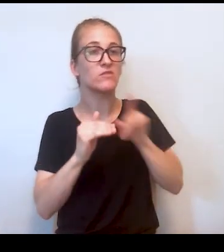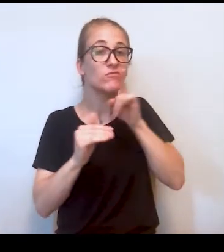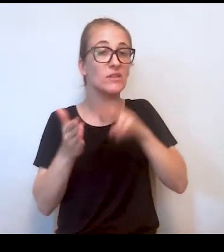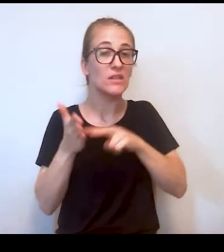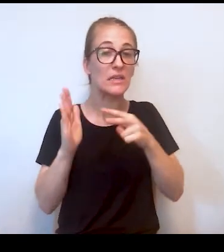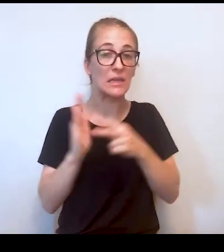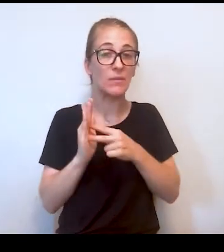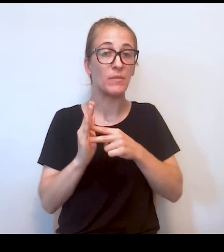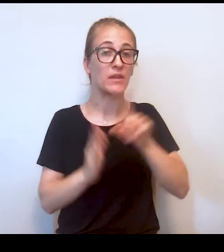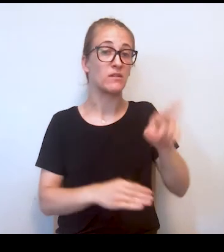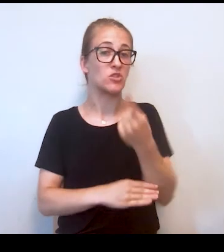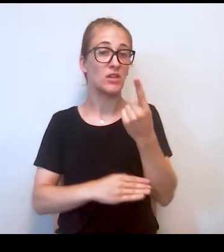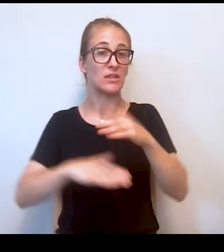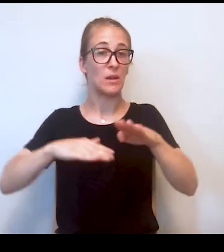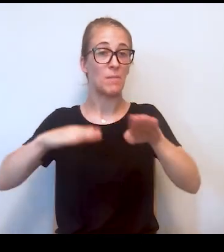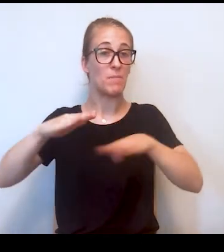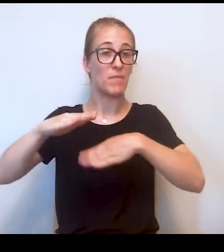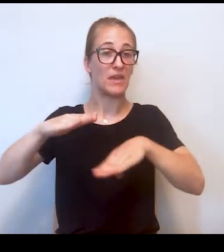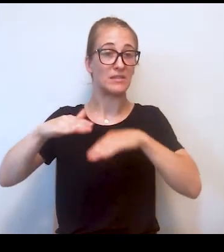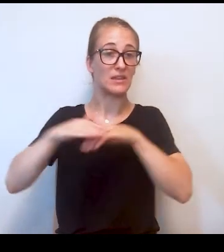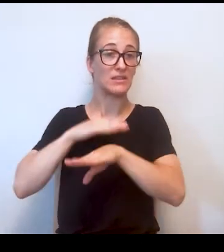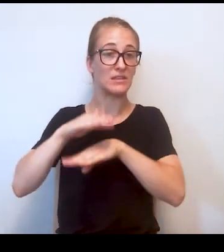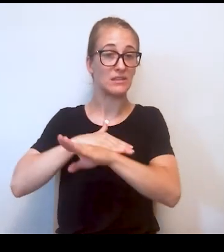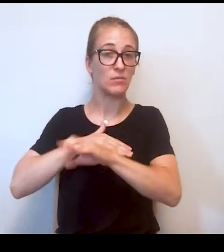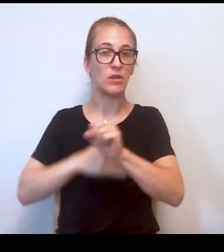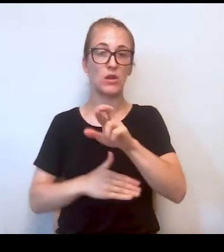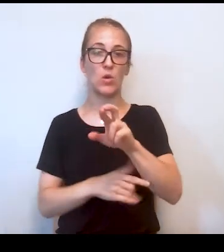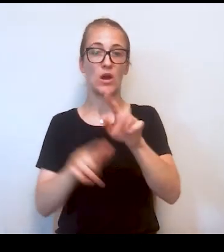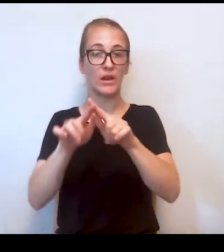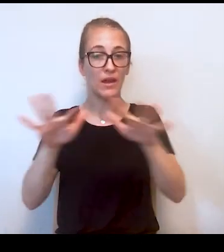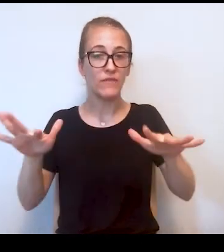but the actual disability justice movement with specific leadership.